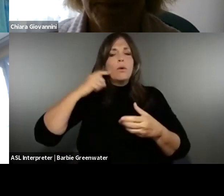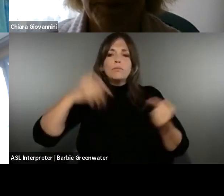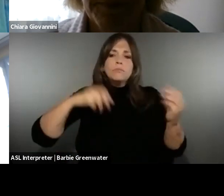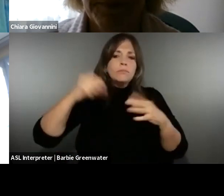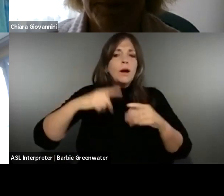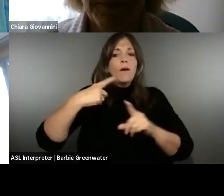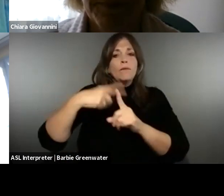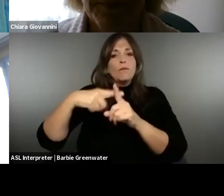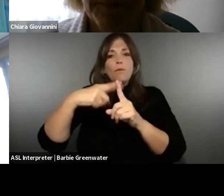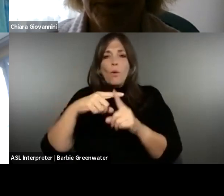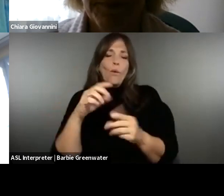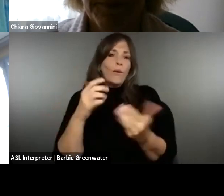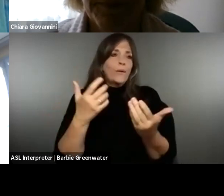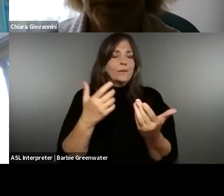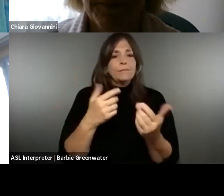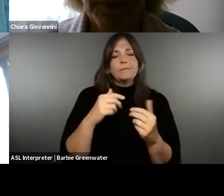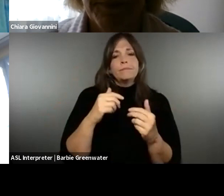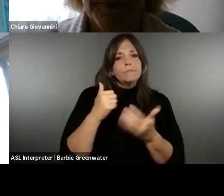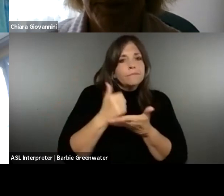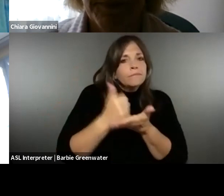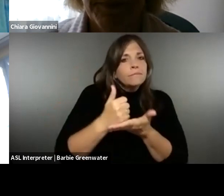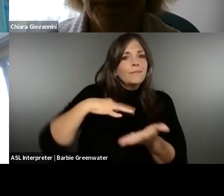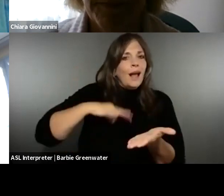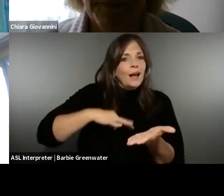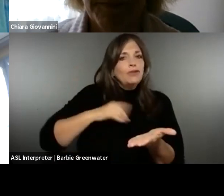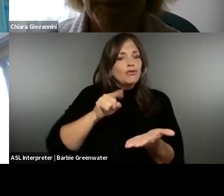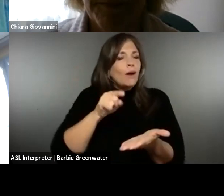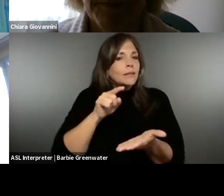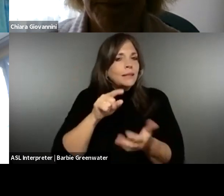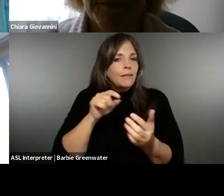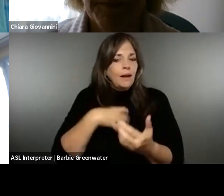I think that is very important to provide that